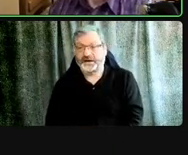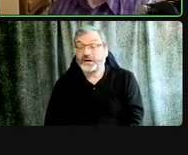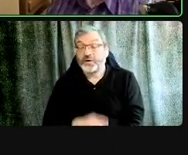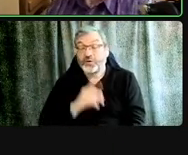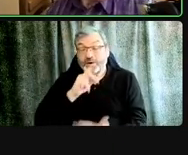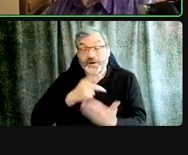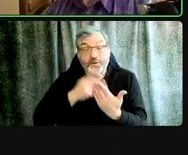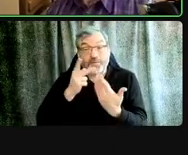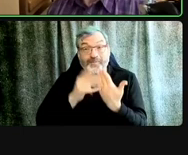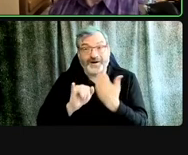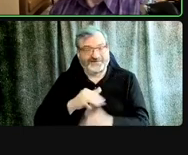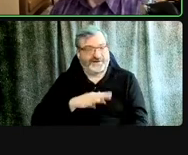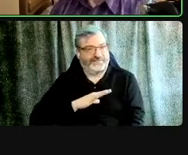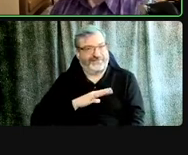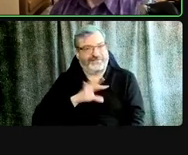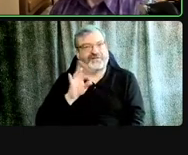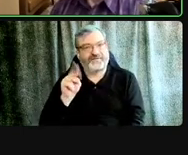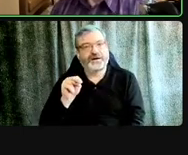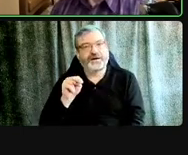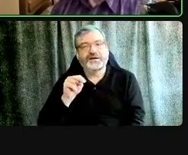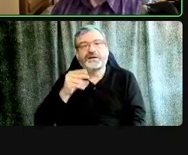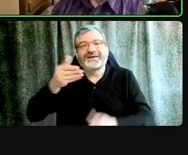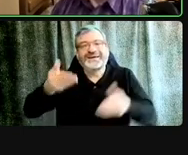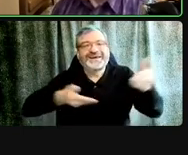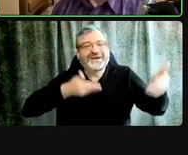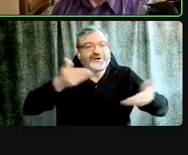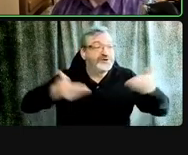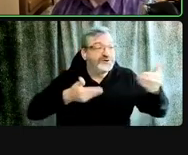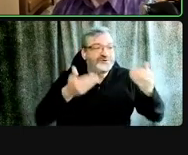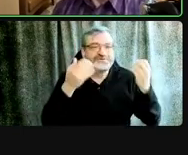It introduced us to many people who are doing interesting work around the world.